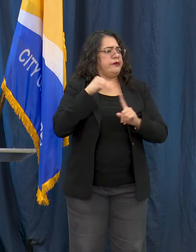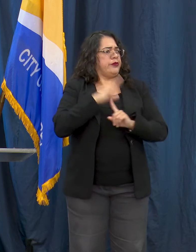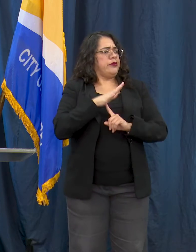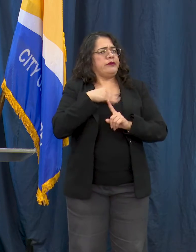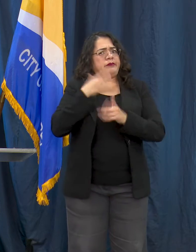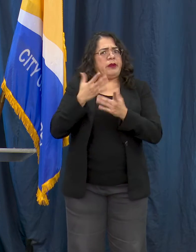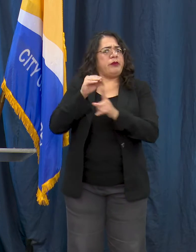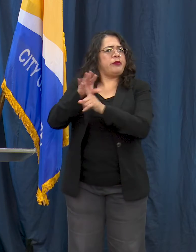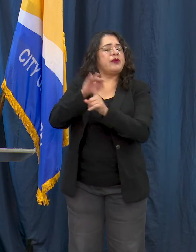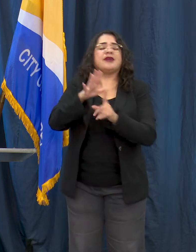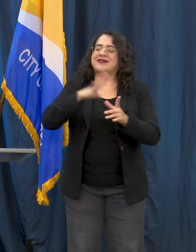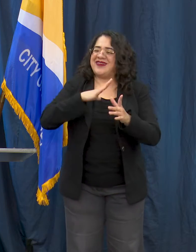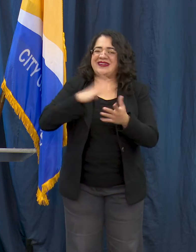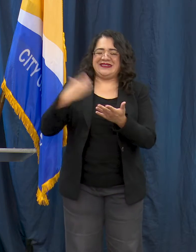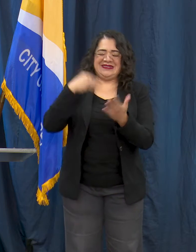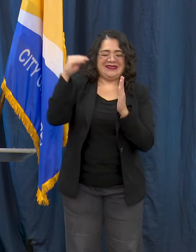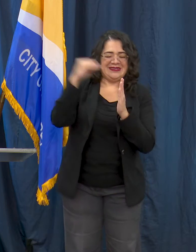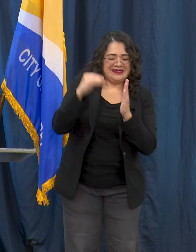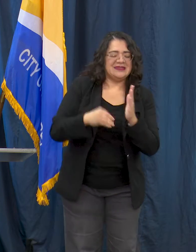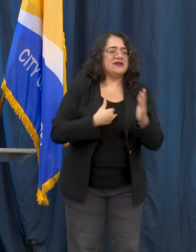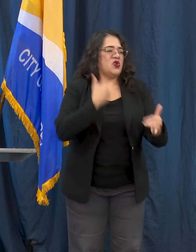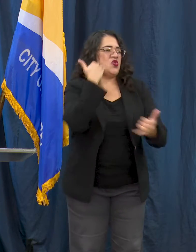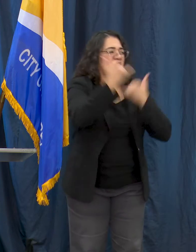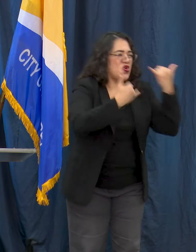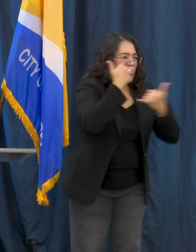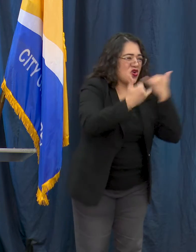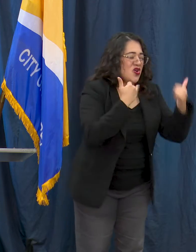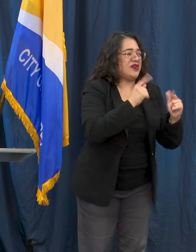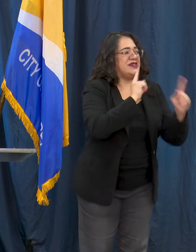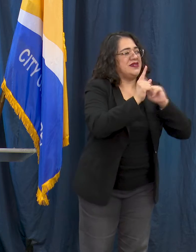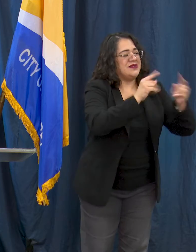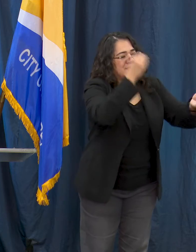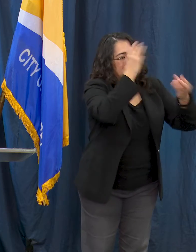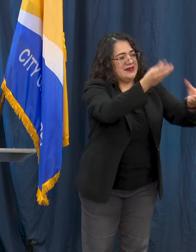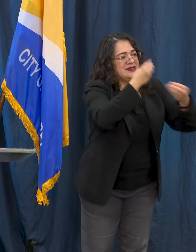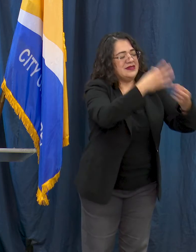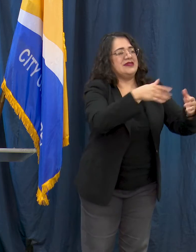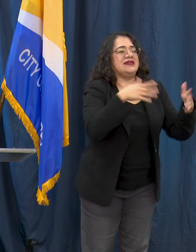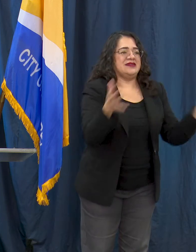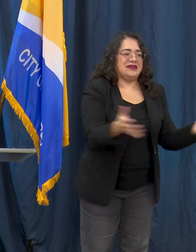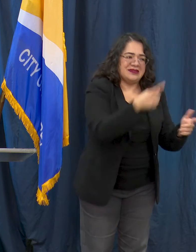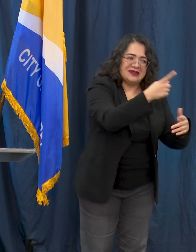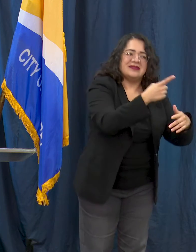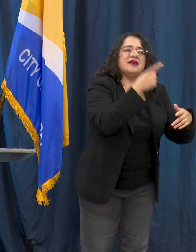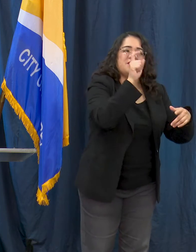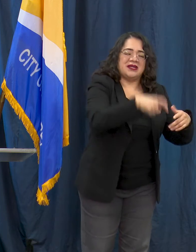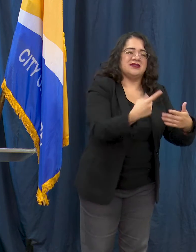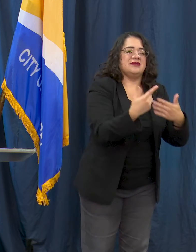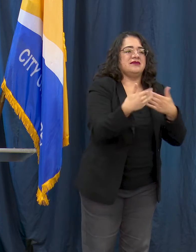potential exposure as quickly and as sensitively as possible. To protect patient privacy, contacts are only informed that they have been